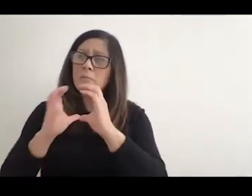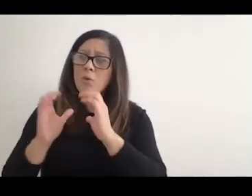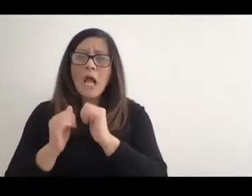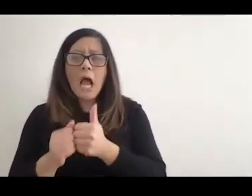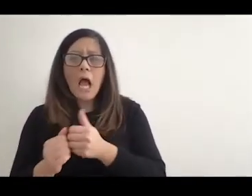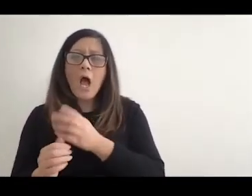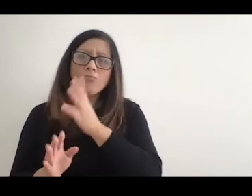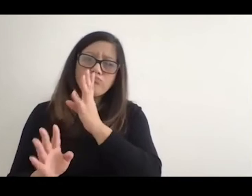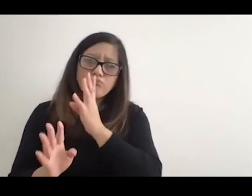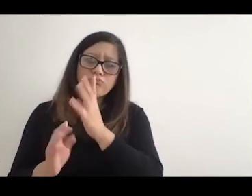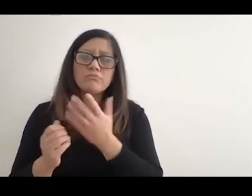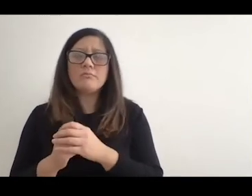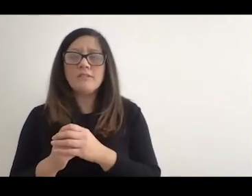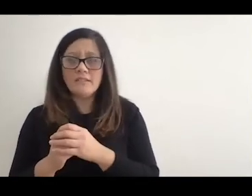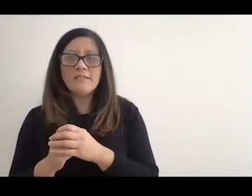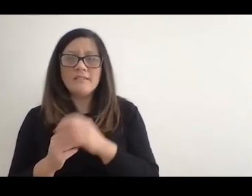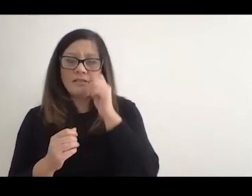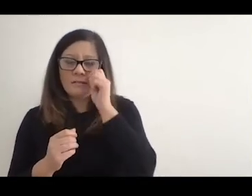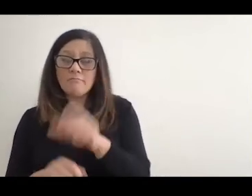verbal and the other person with a